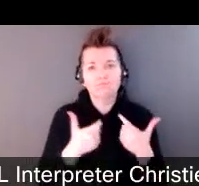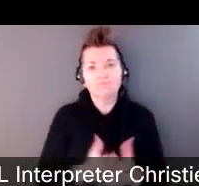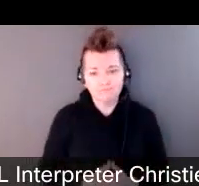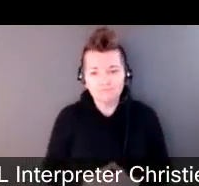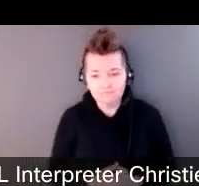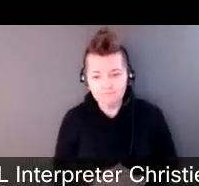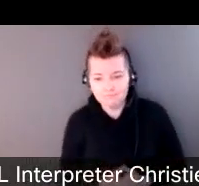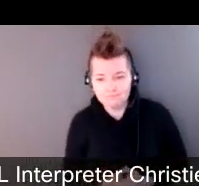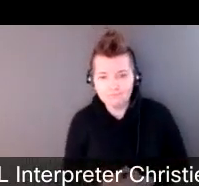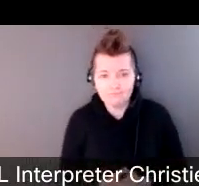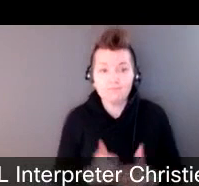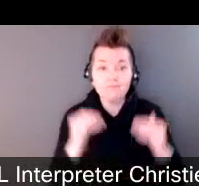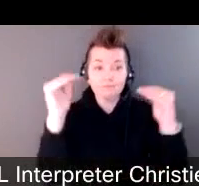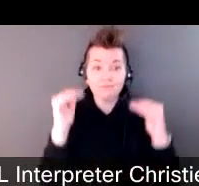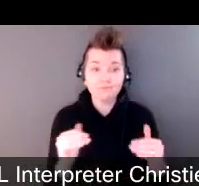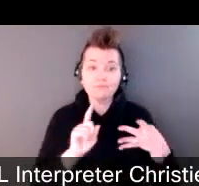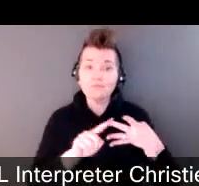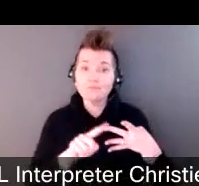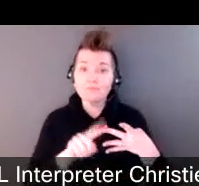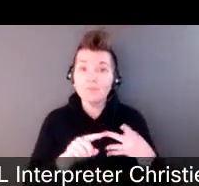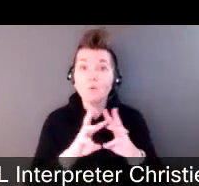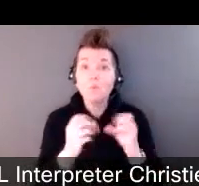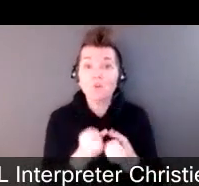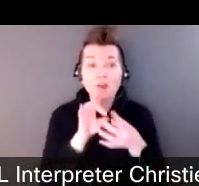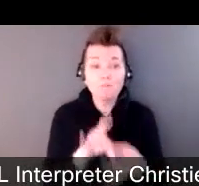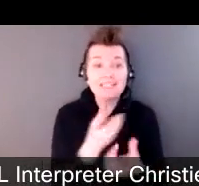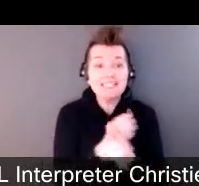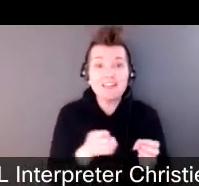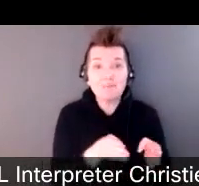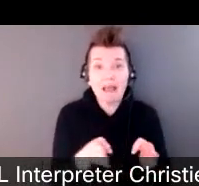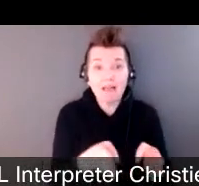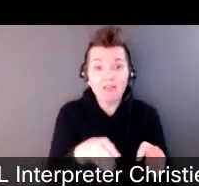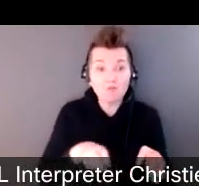For safe path of travel, we heard that construction work zones prevented people from continuing